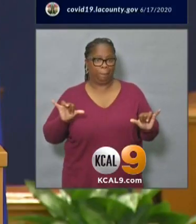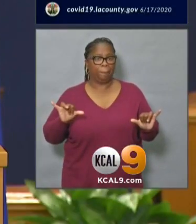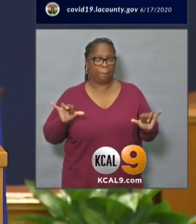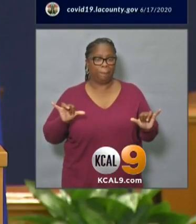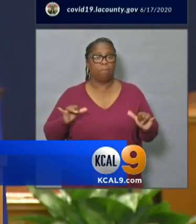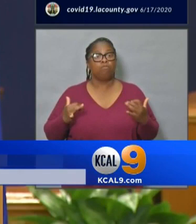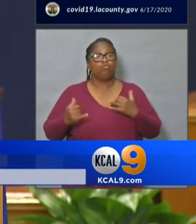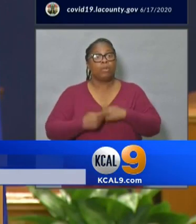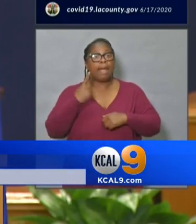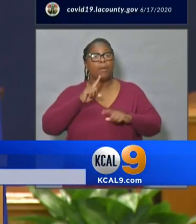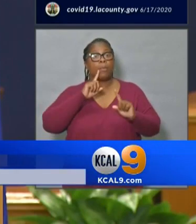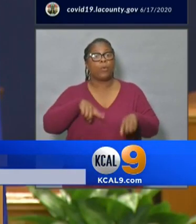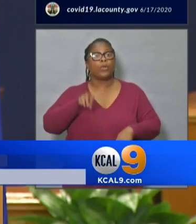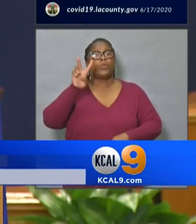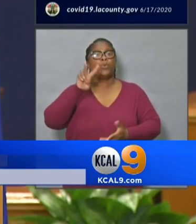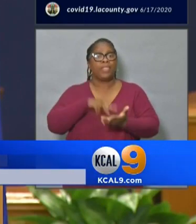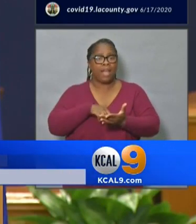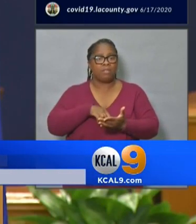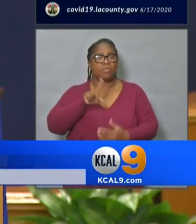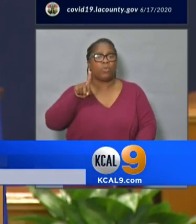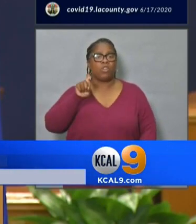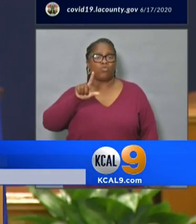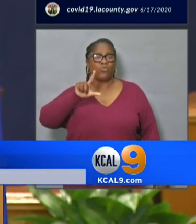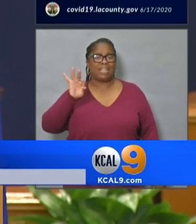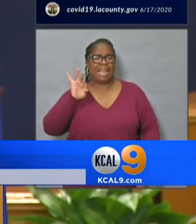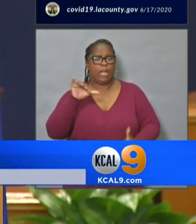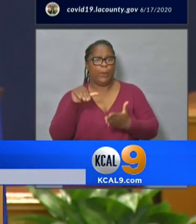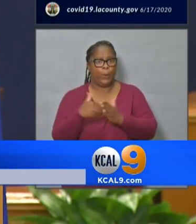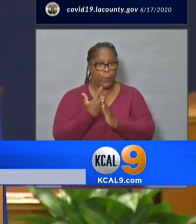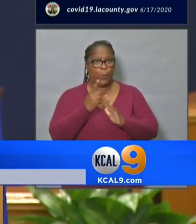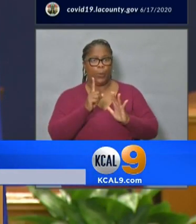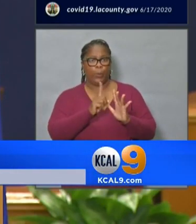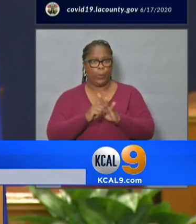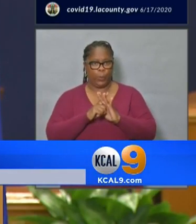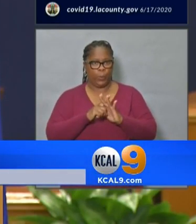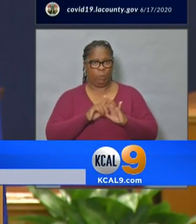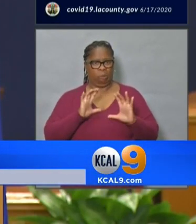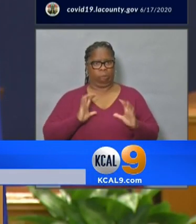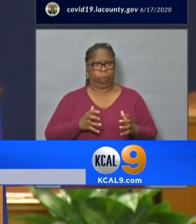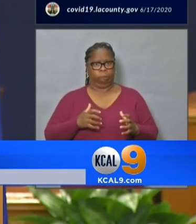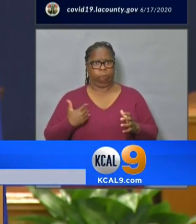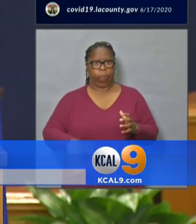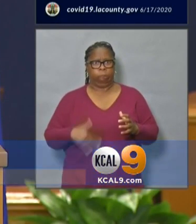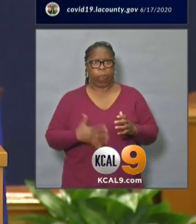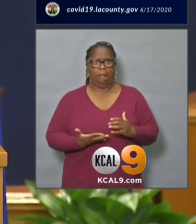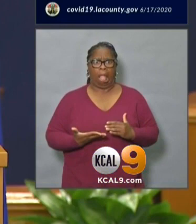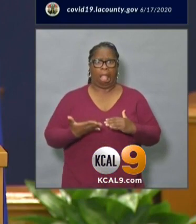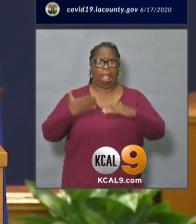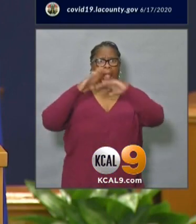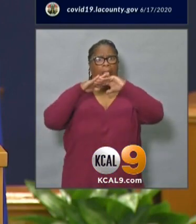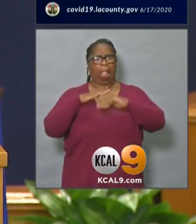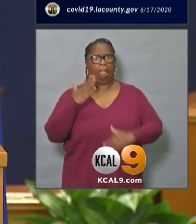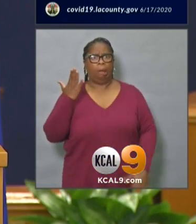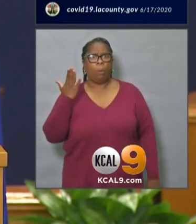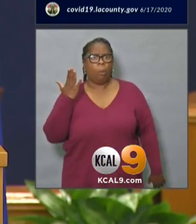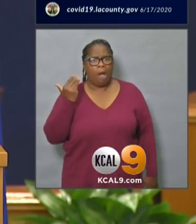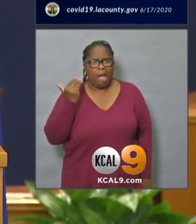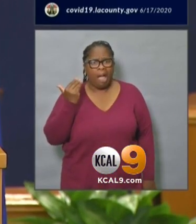DESPITE THE FACT THERE'S A RECORD NUMBER OF NEW POSITIVE CASES FOR THE VIRUS IN THE LAST 24 HOURS.